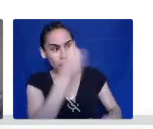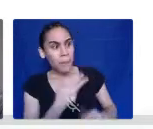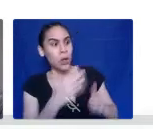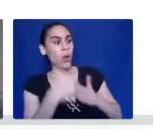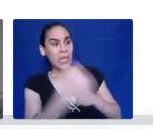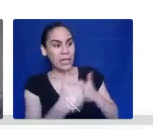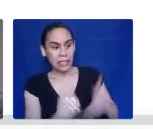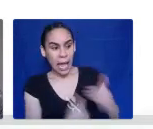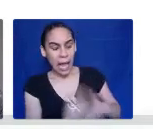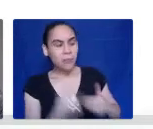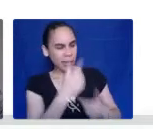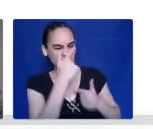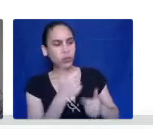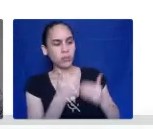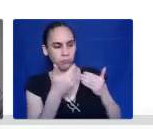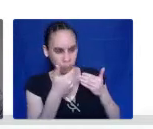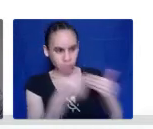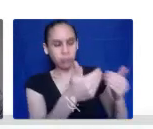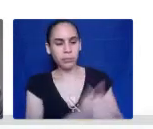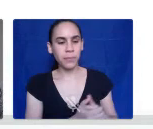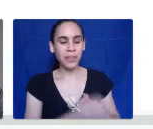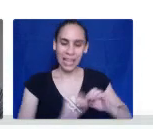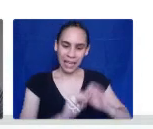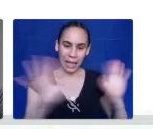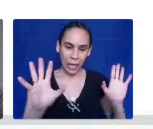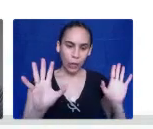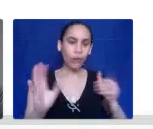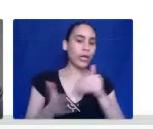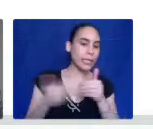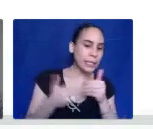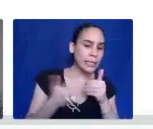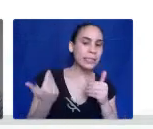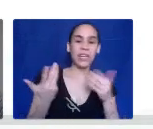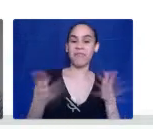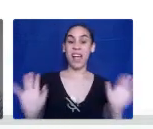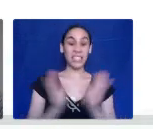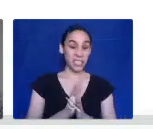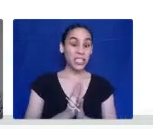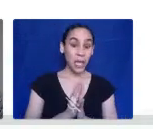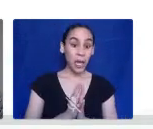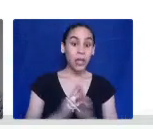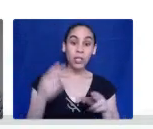and moving forward right make it clear make it easy um that's it right short and simple is sweet